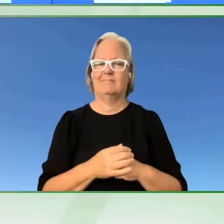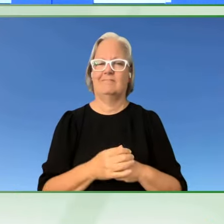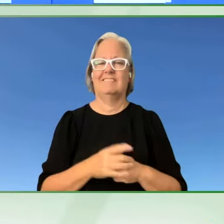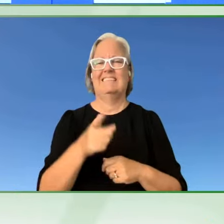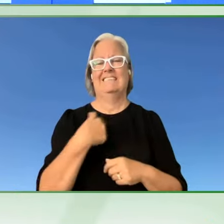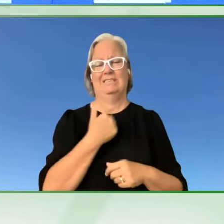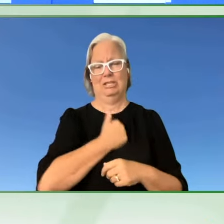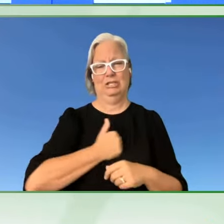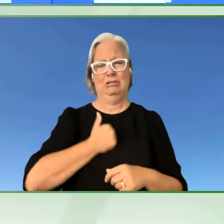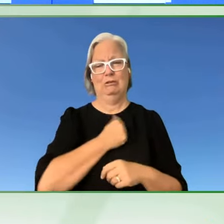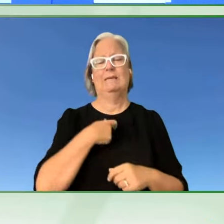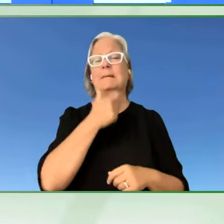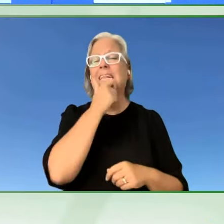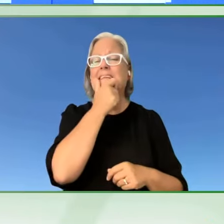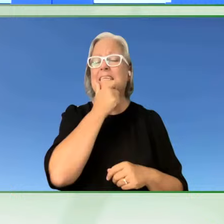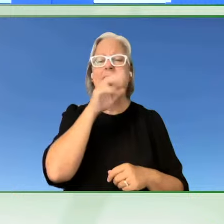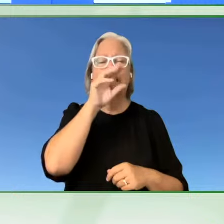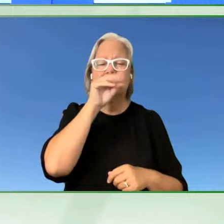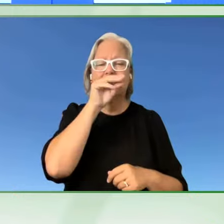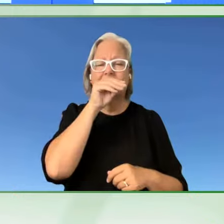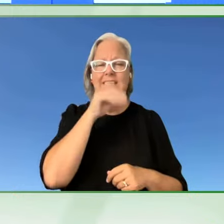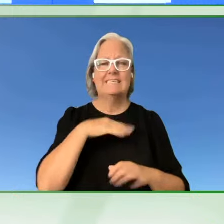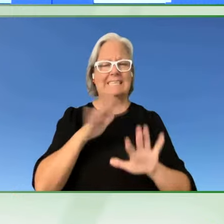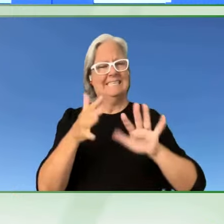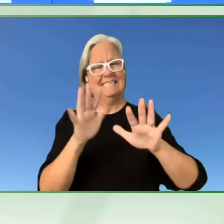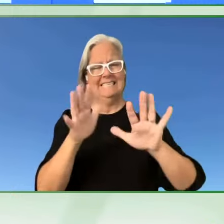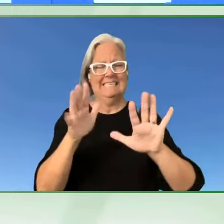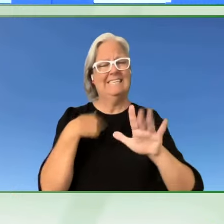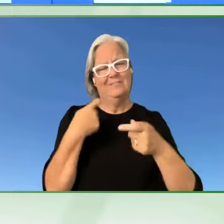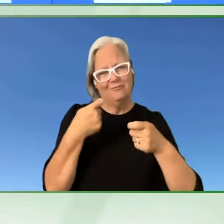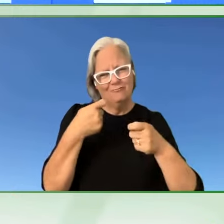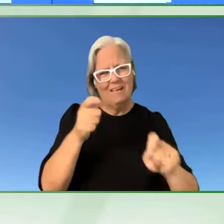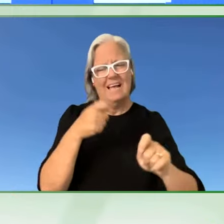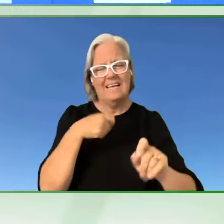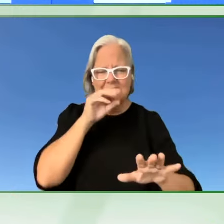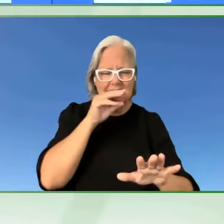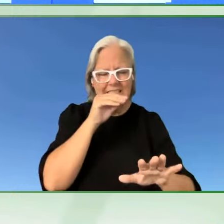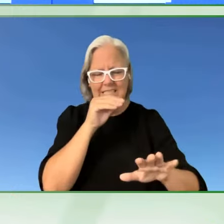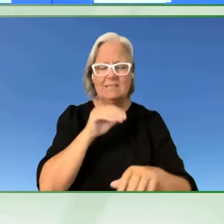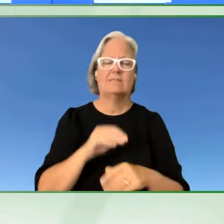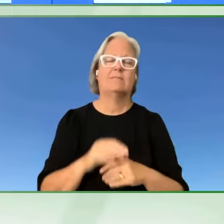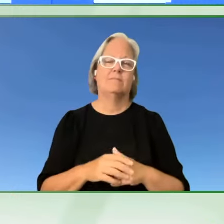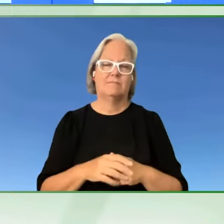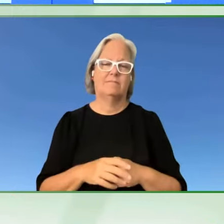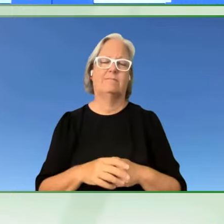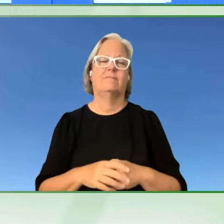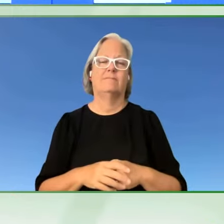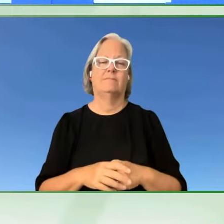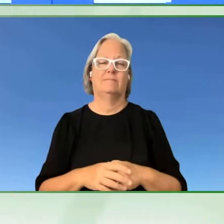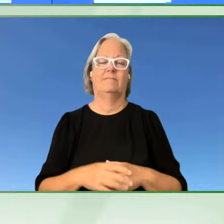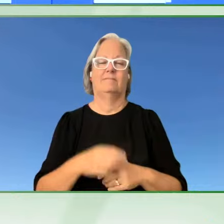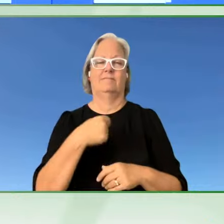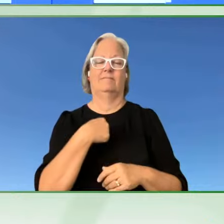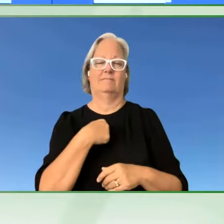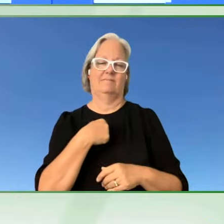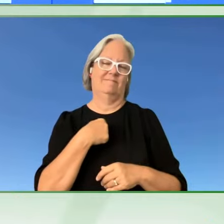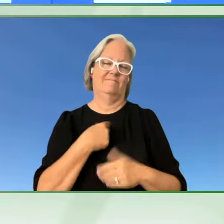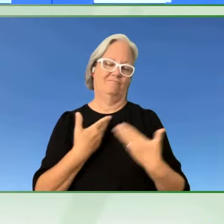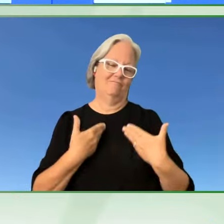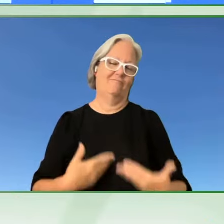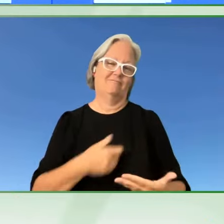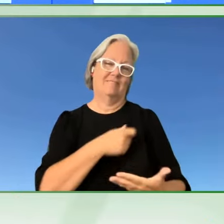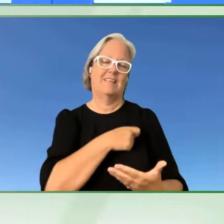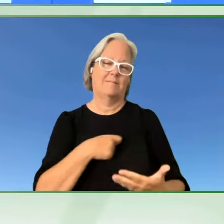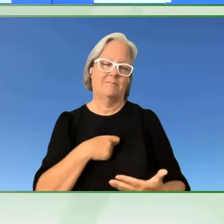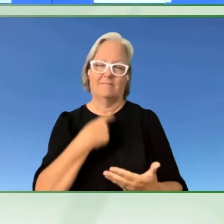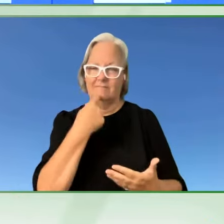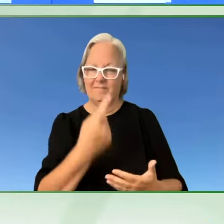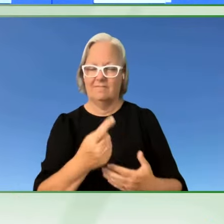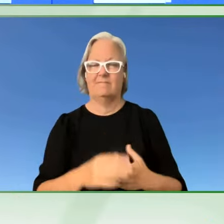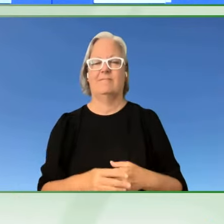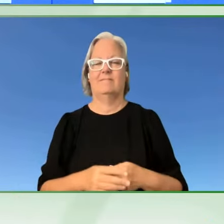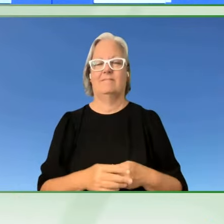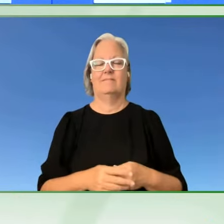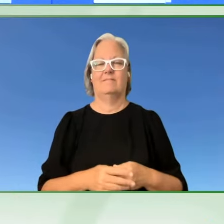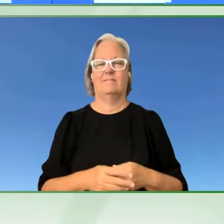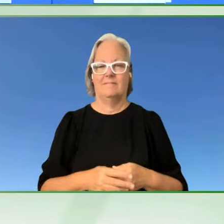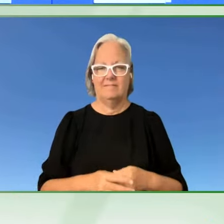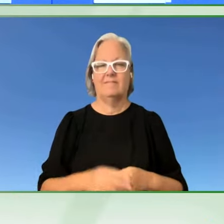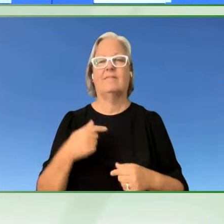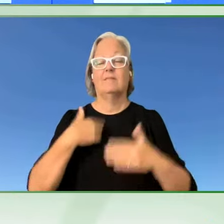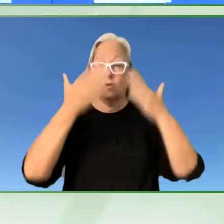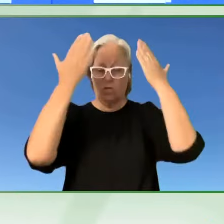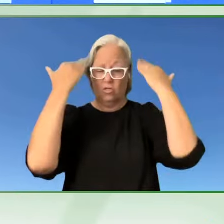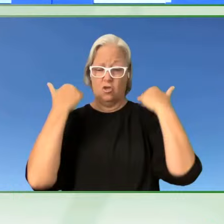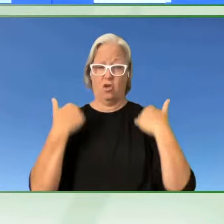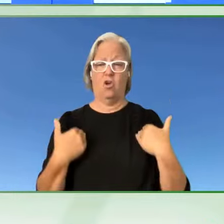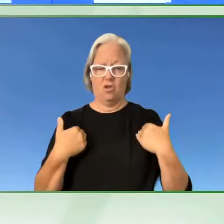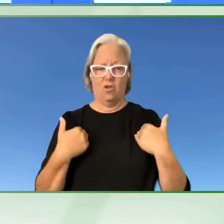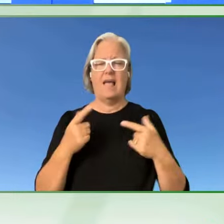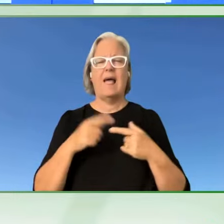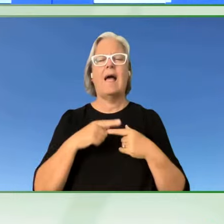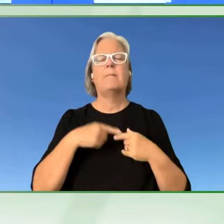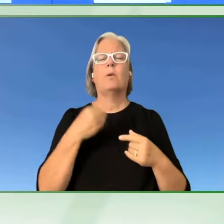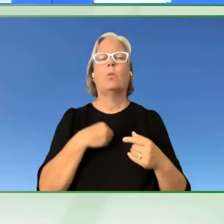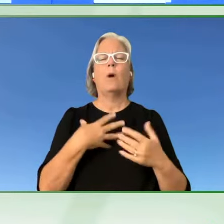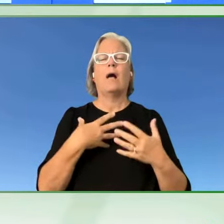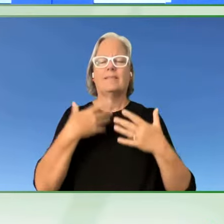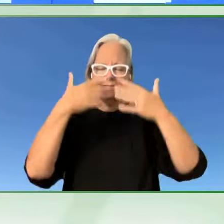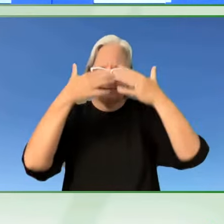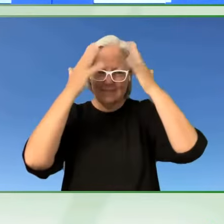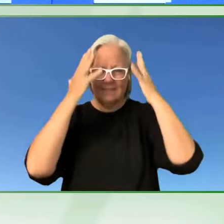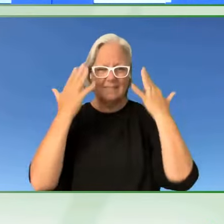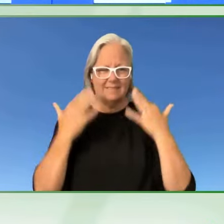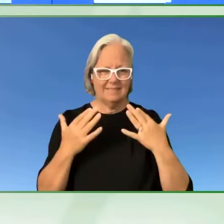So, I am grateful to be receiving eight Zero Project award for this, I submitted this because